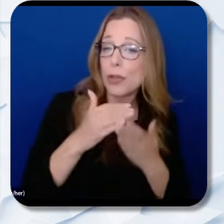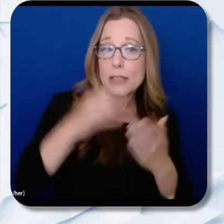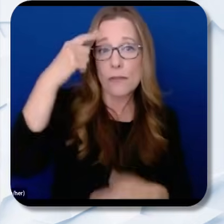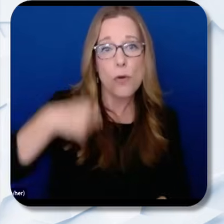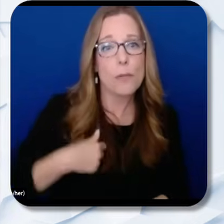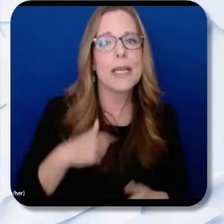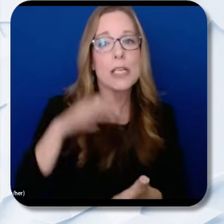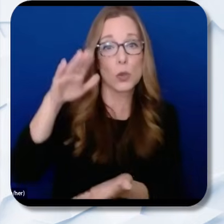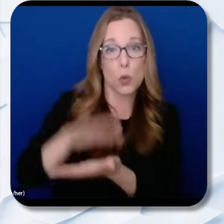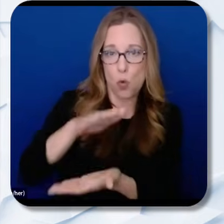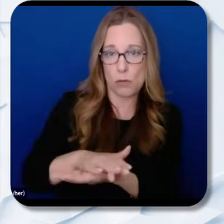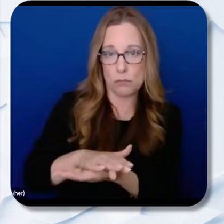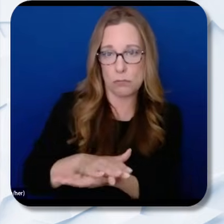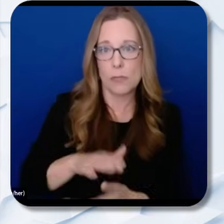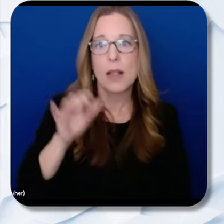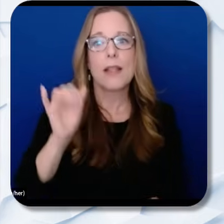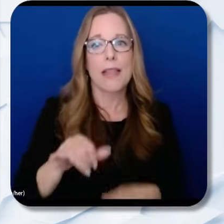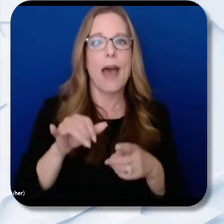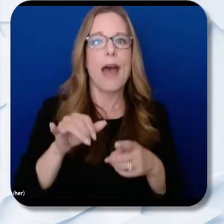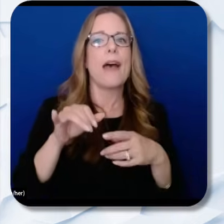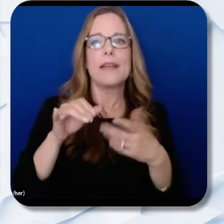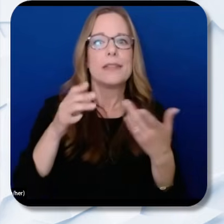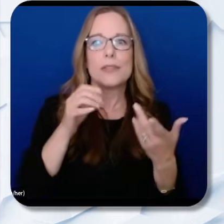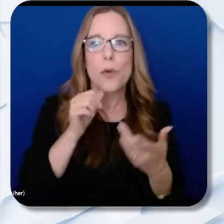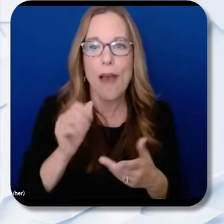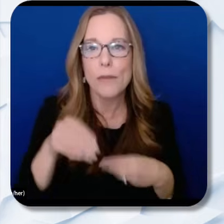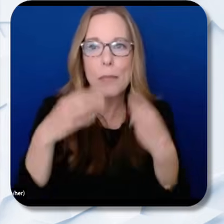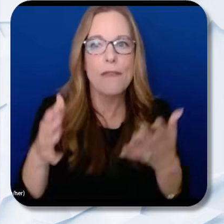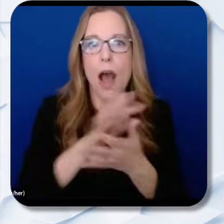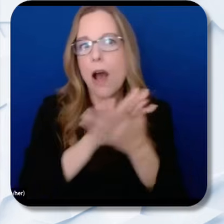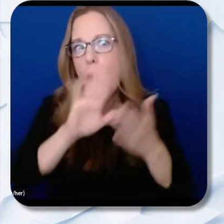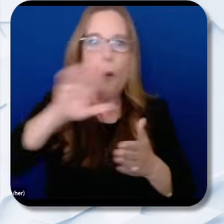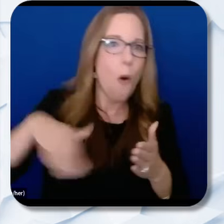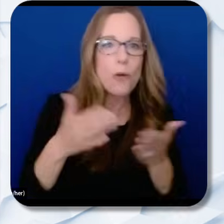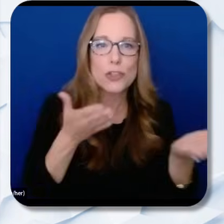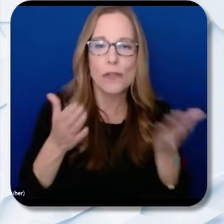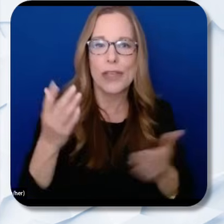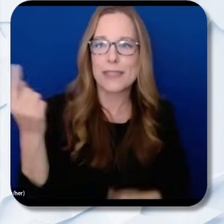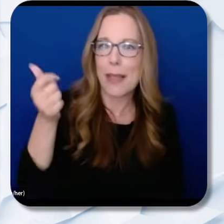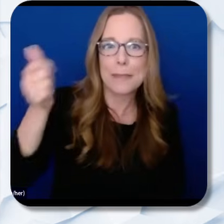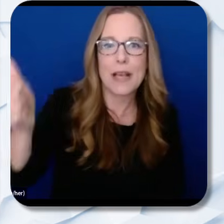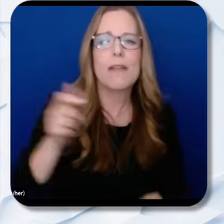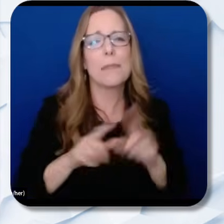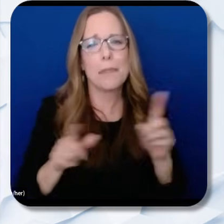the right people and resources together, formal or informal. So, you know, I remain deeply grateful.